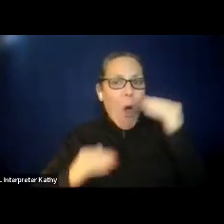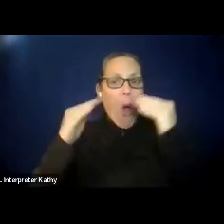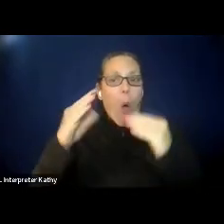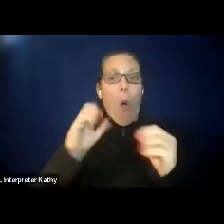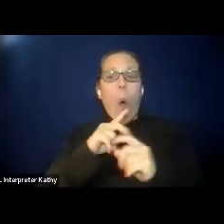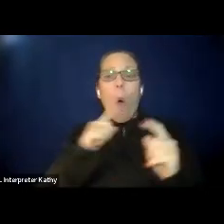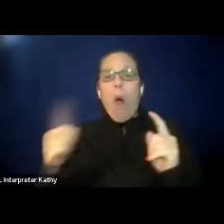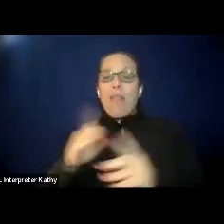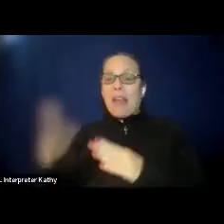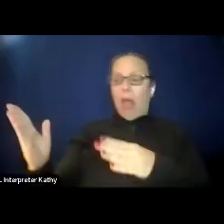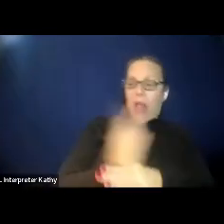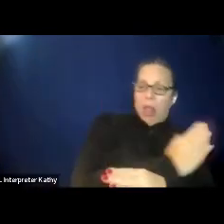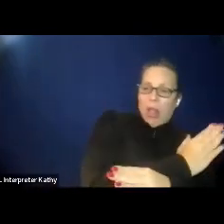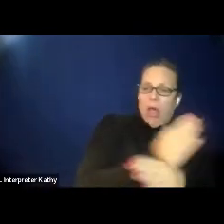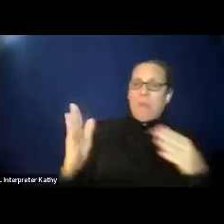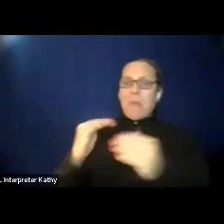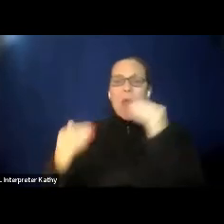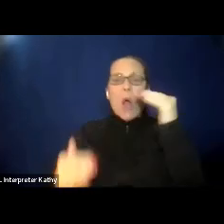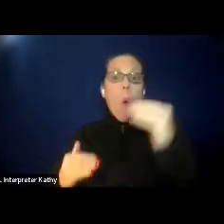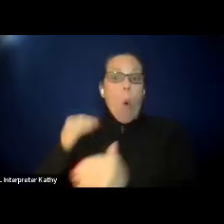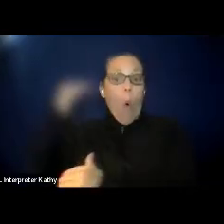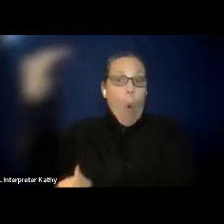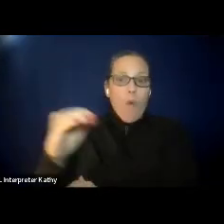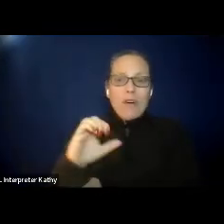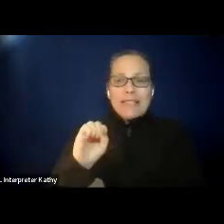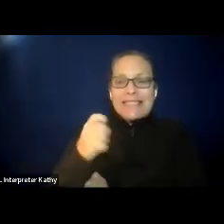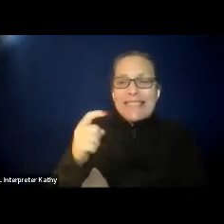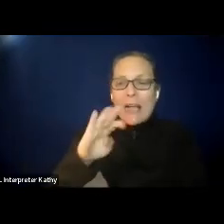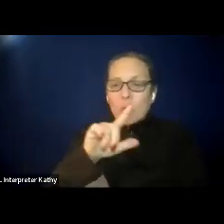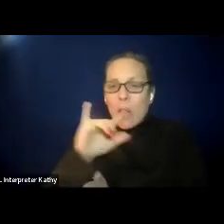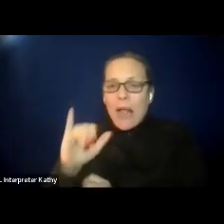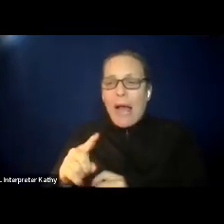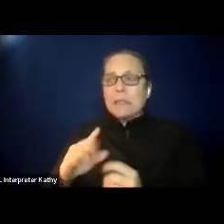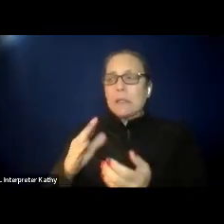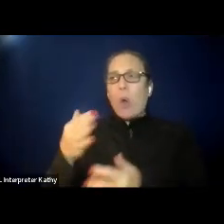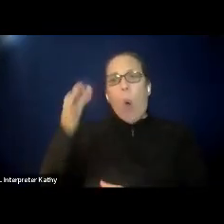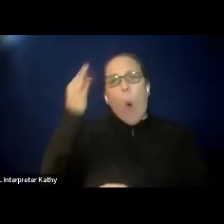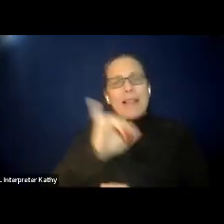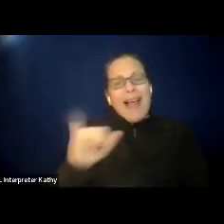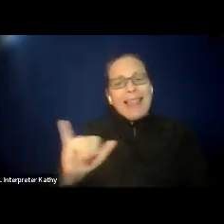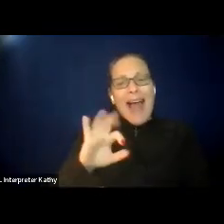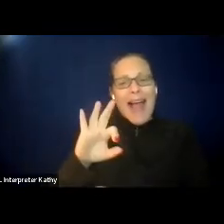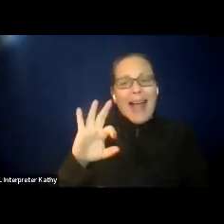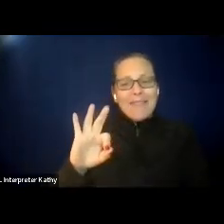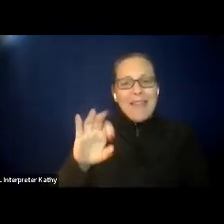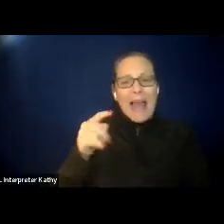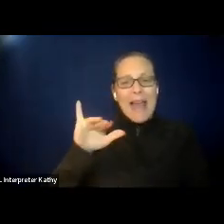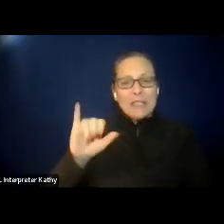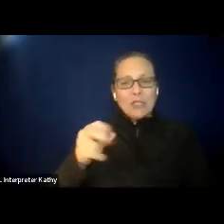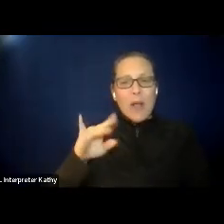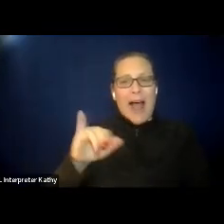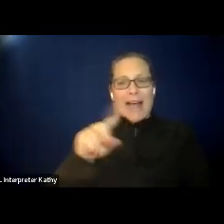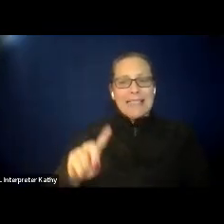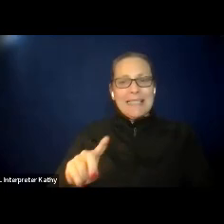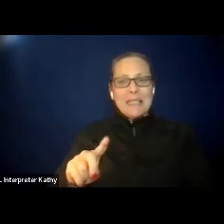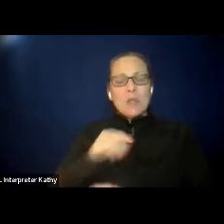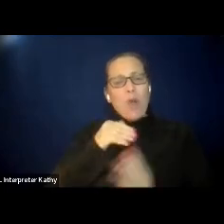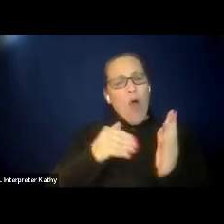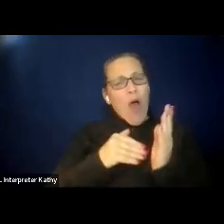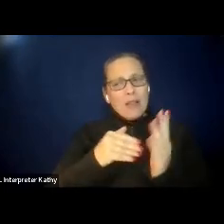childlike, even when they are adults or on the other end of the spectrum, they can be fetishized and over sexualized.